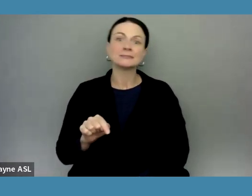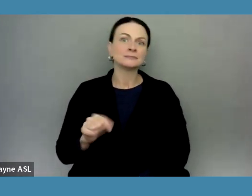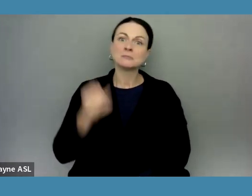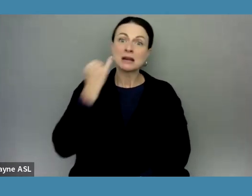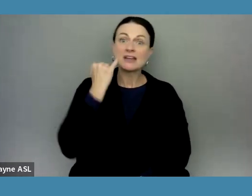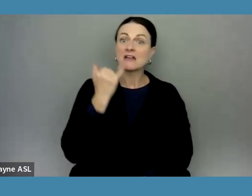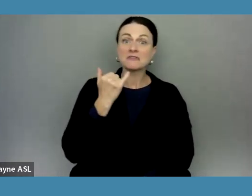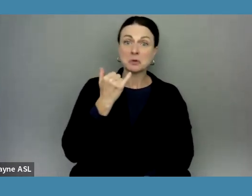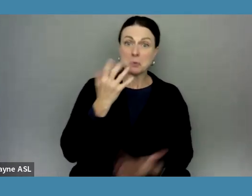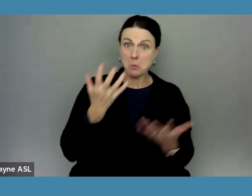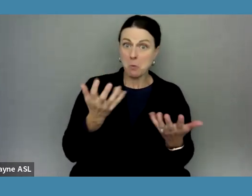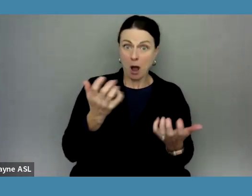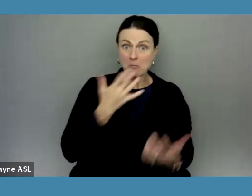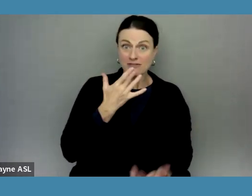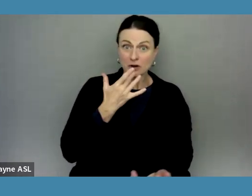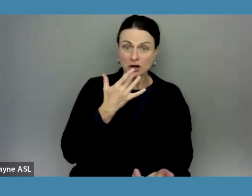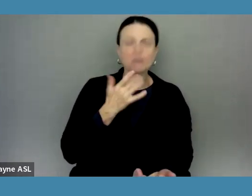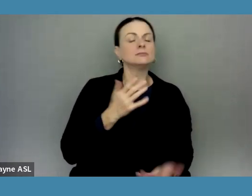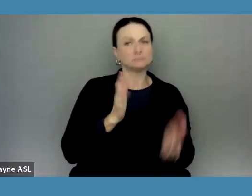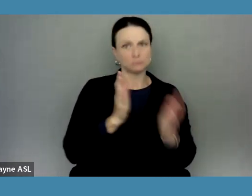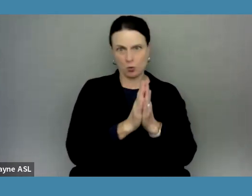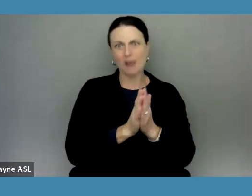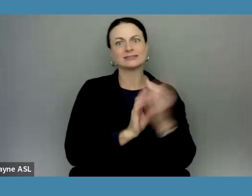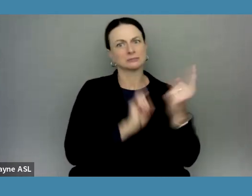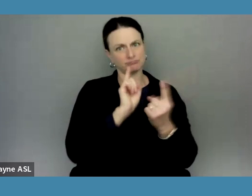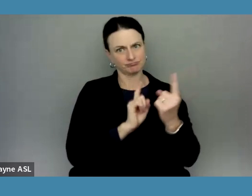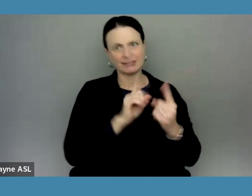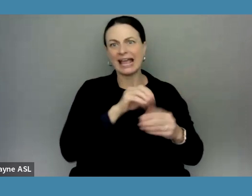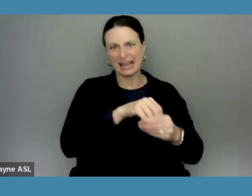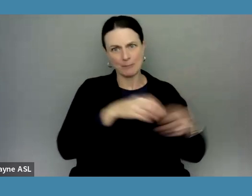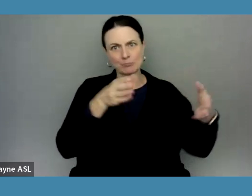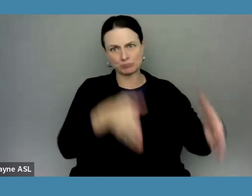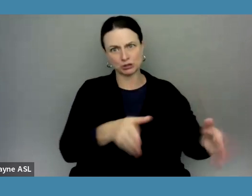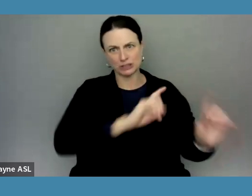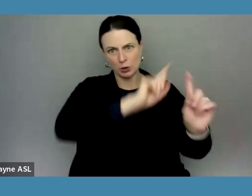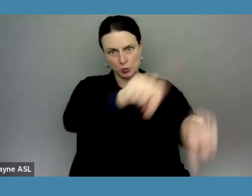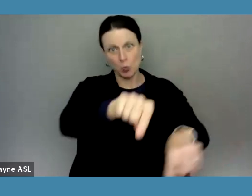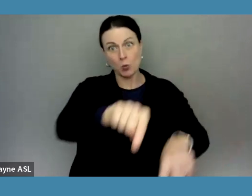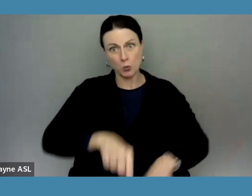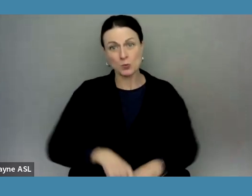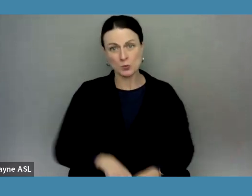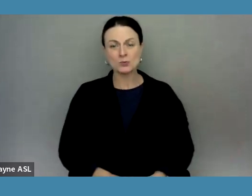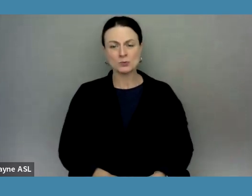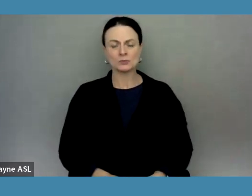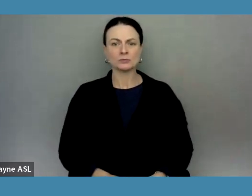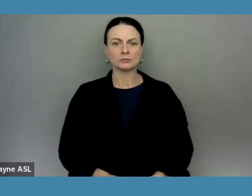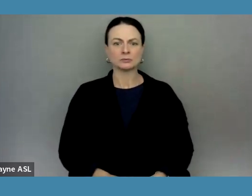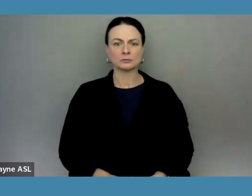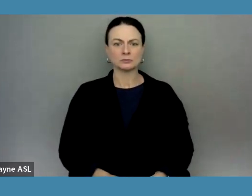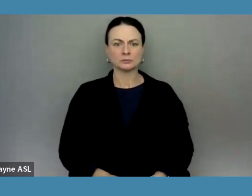you can request an in-person fair hearing and they try to accommodate